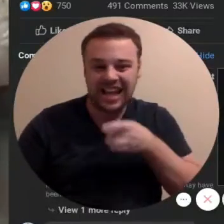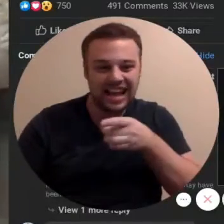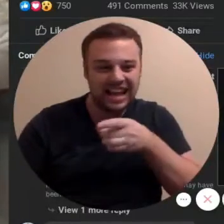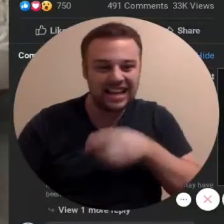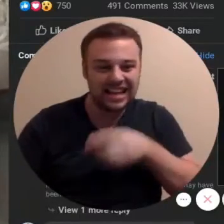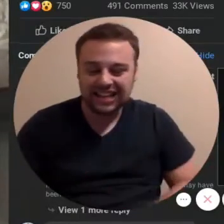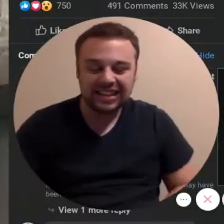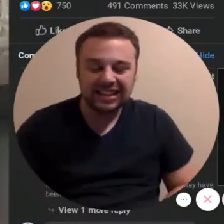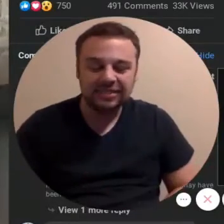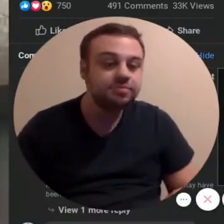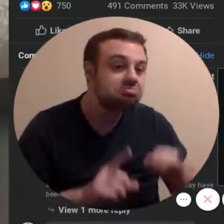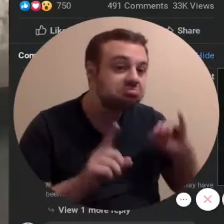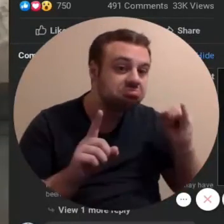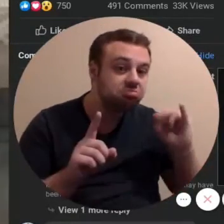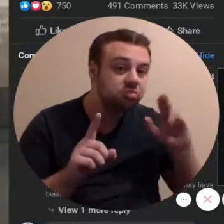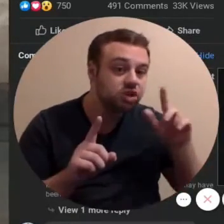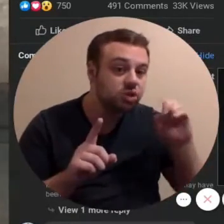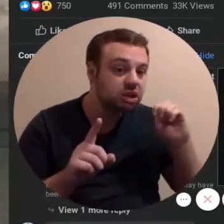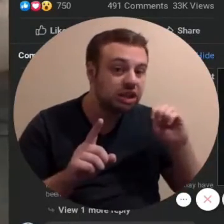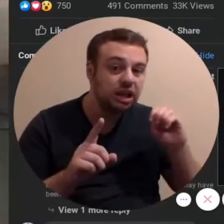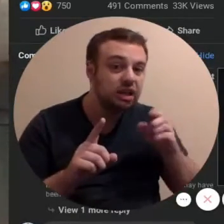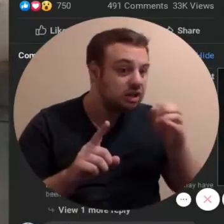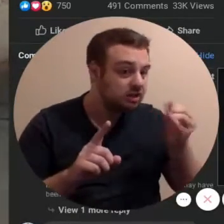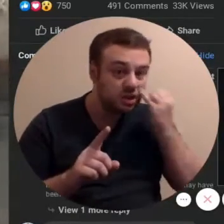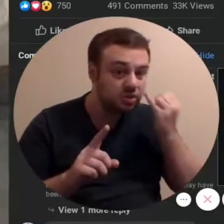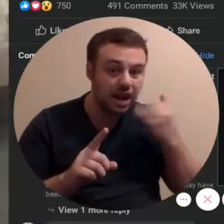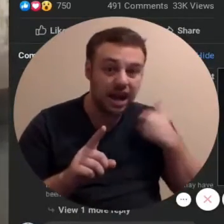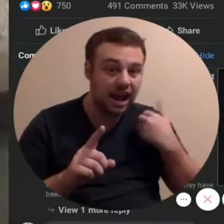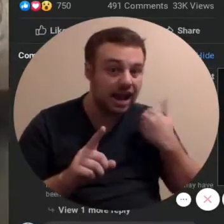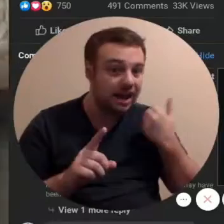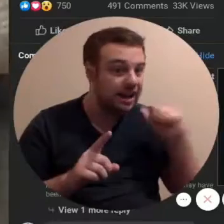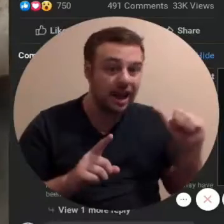stepping into animal care? Like he kind of grabbed that with a little bit of force...